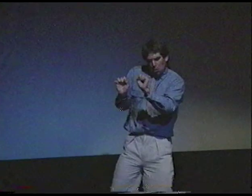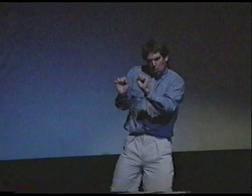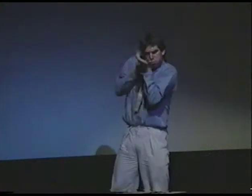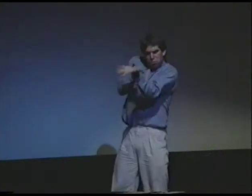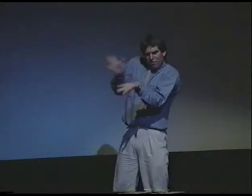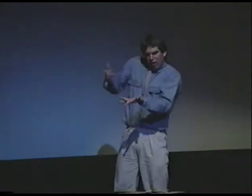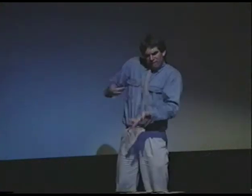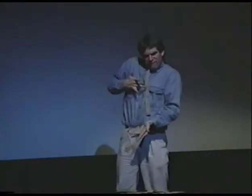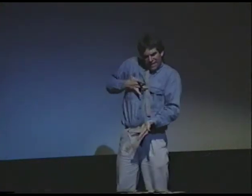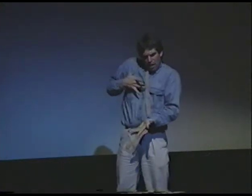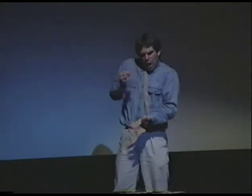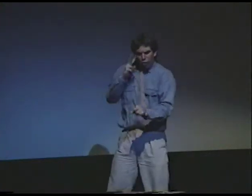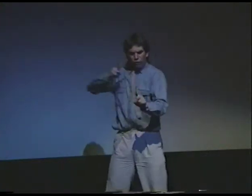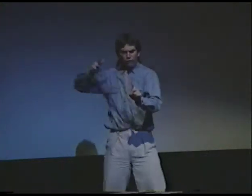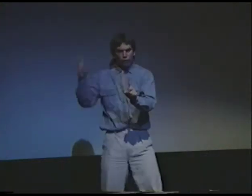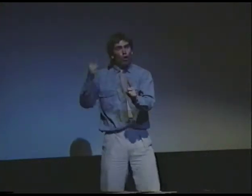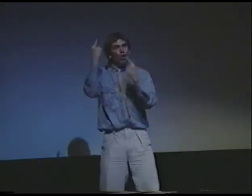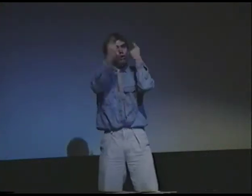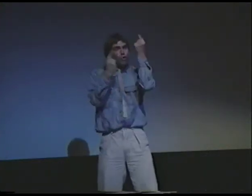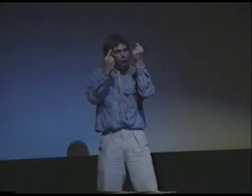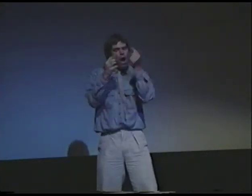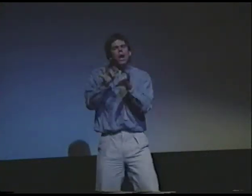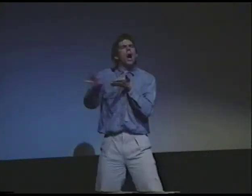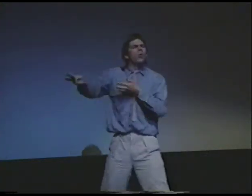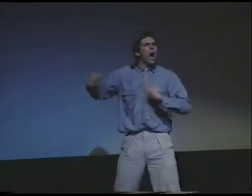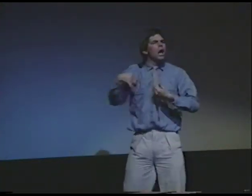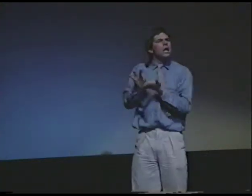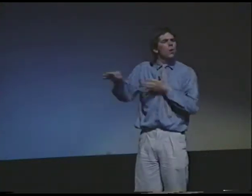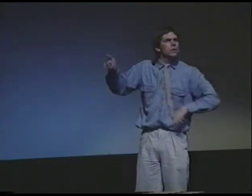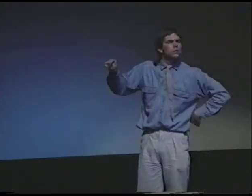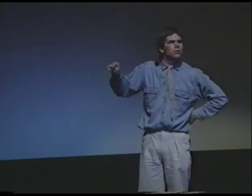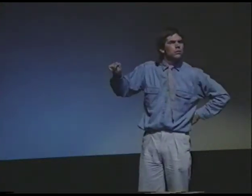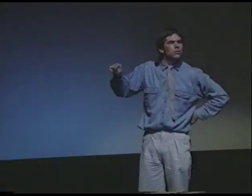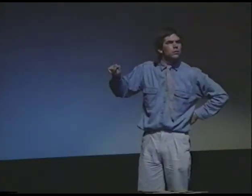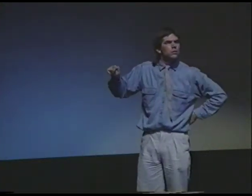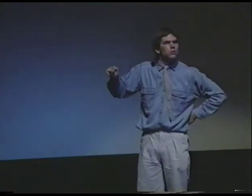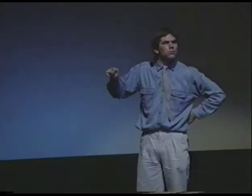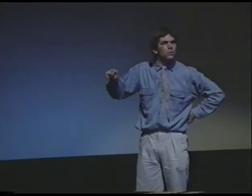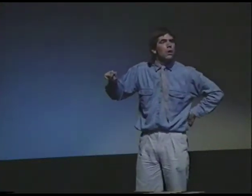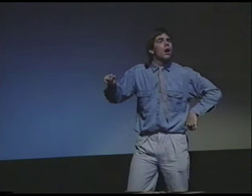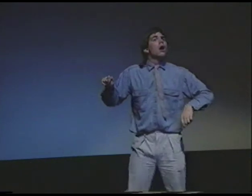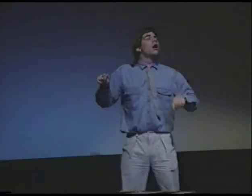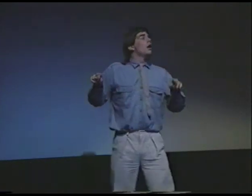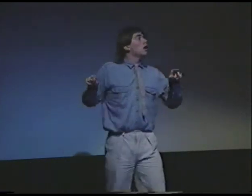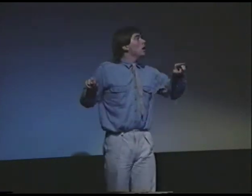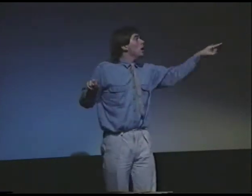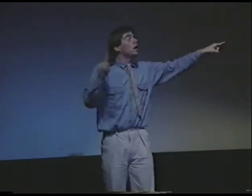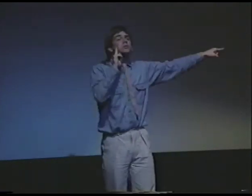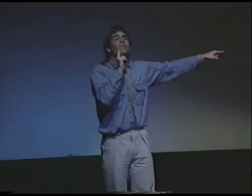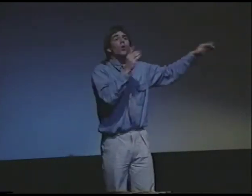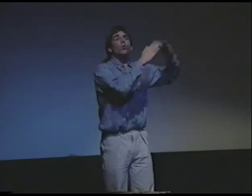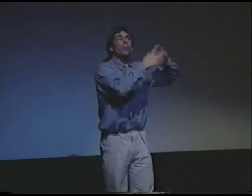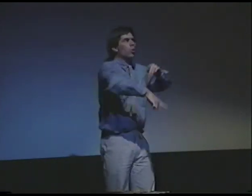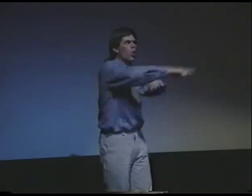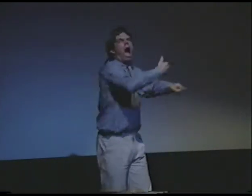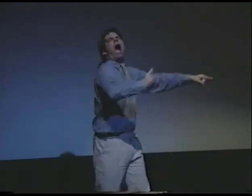It doesn't matter. As long as you can express your feelings and your thoughts, and I count it.